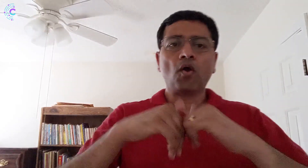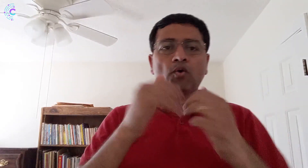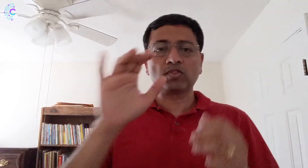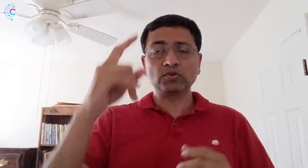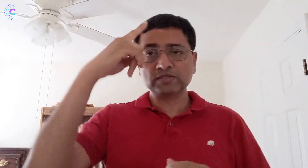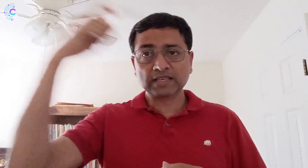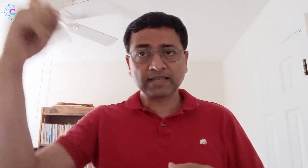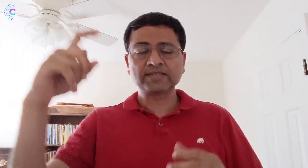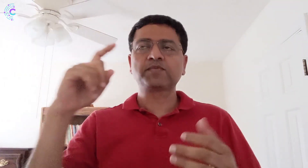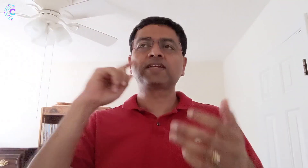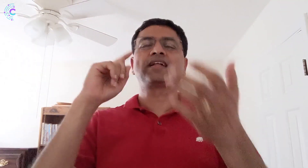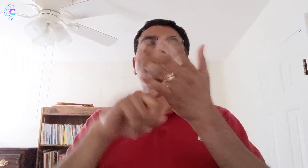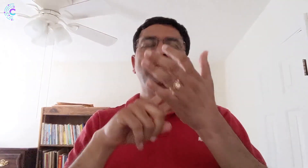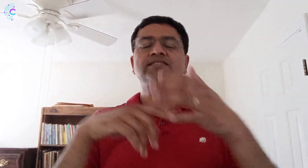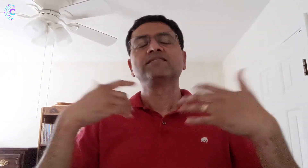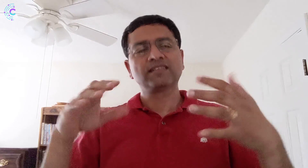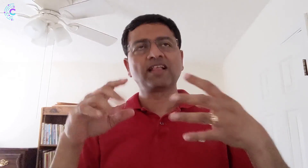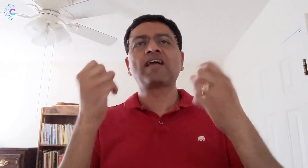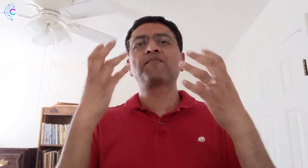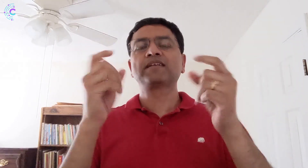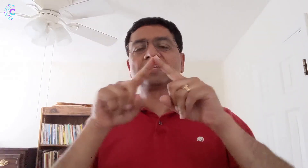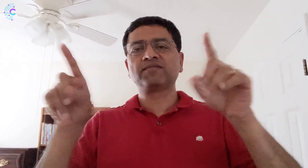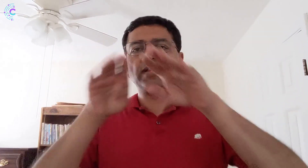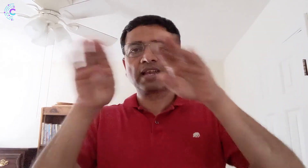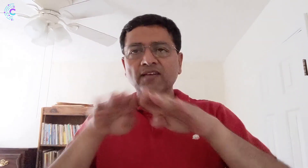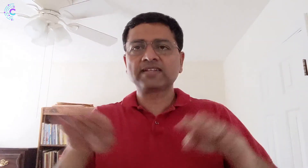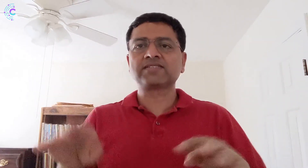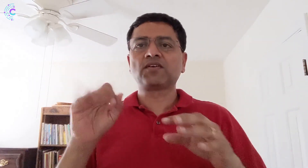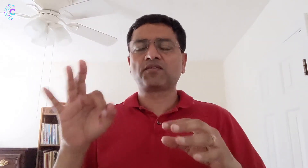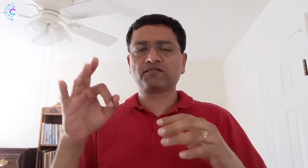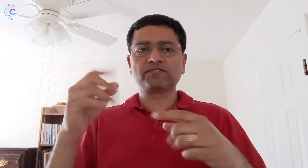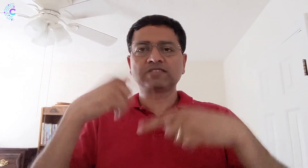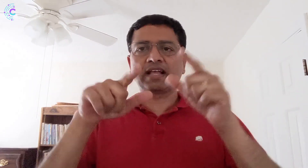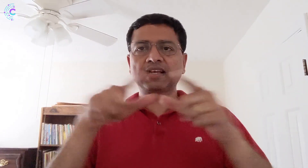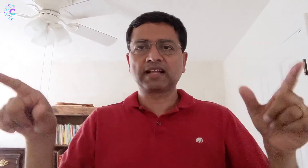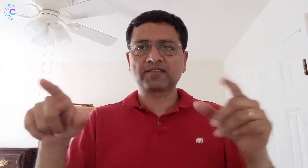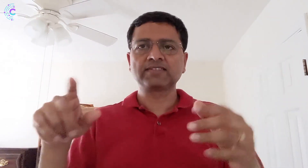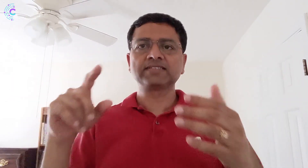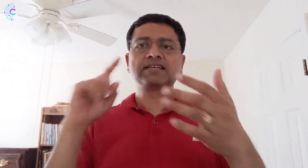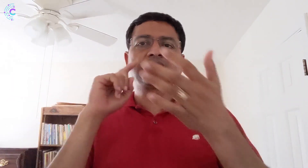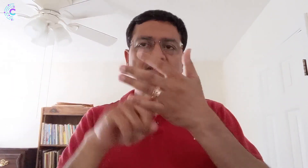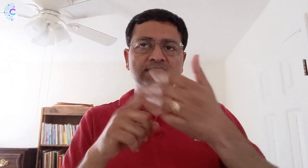The ultimate dream is to be able recognize different levels of sign language detection.